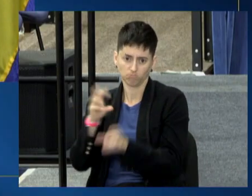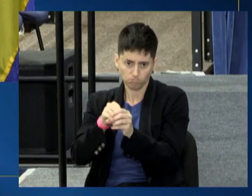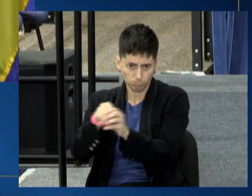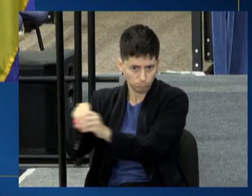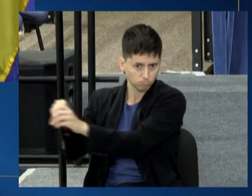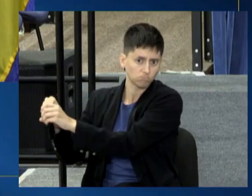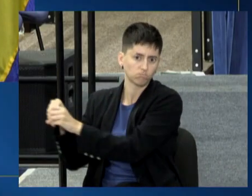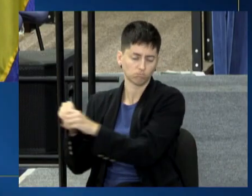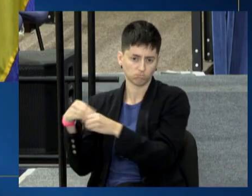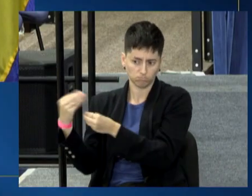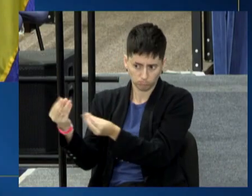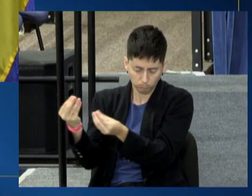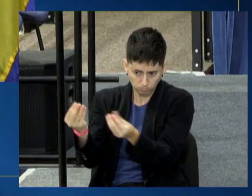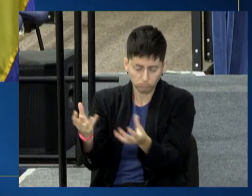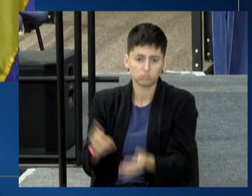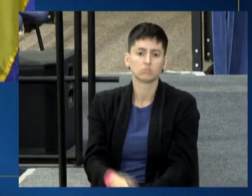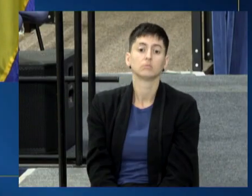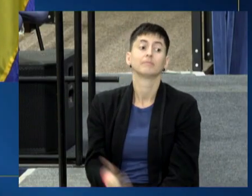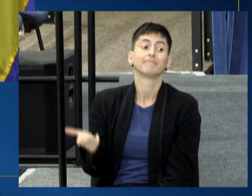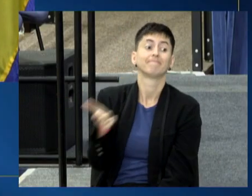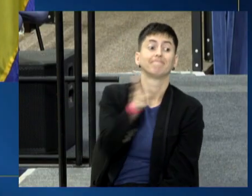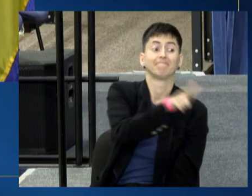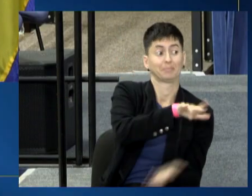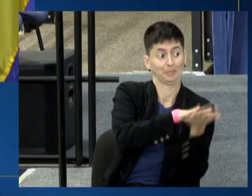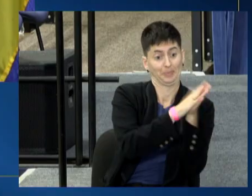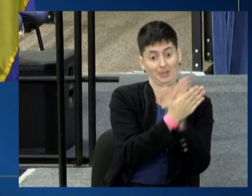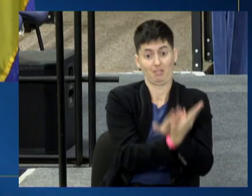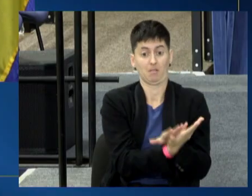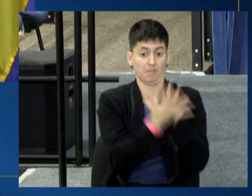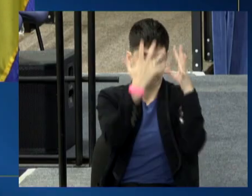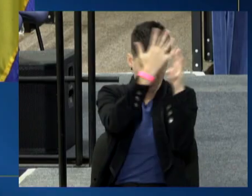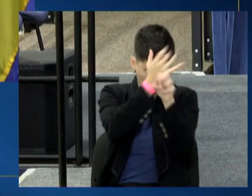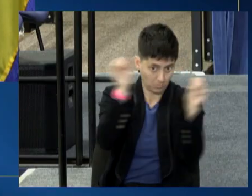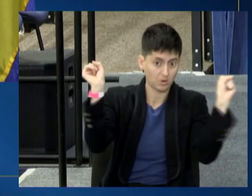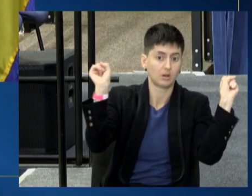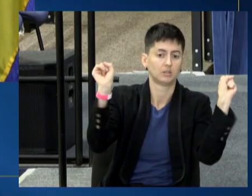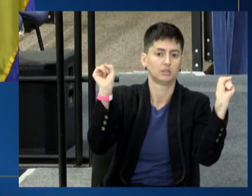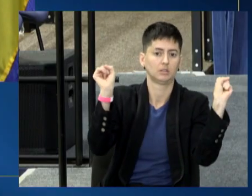he said that this was one of the reasons that he'd run for the office in the first place. And